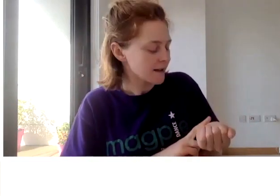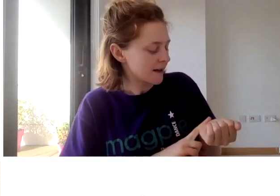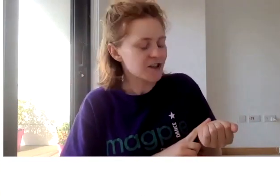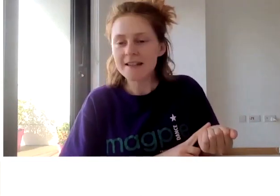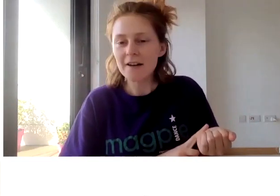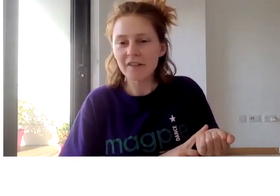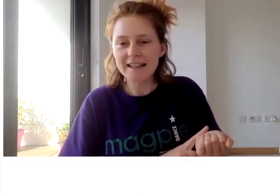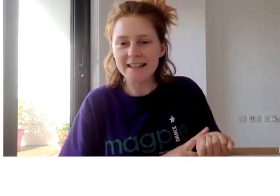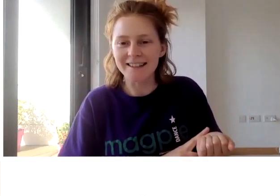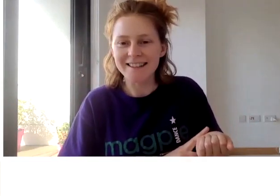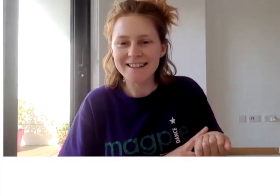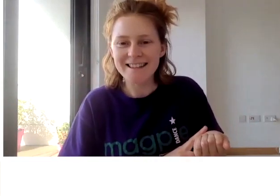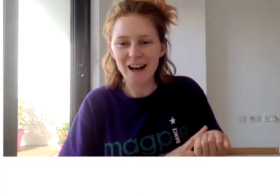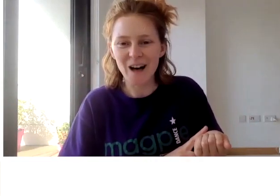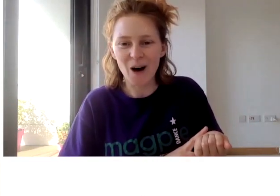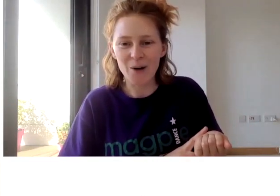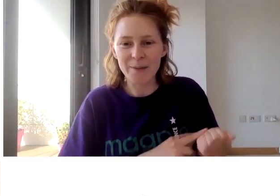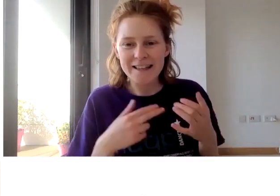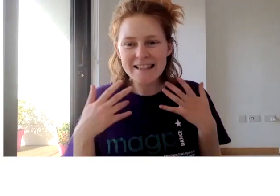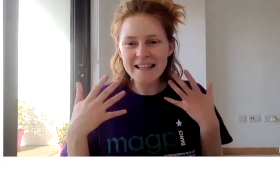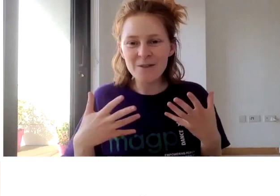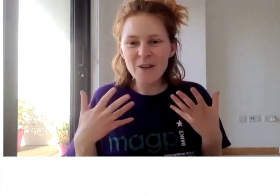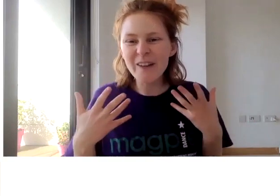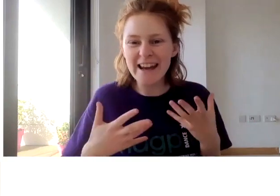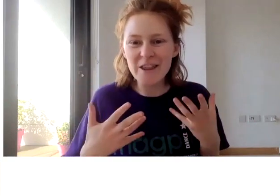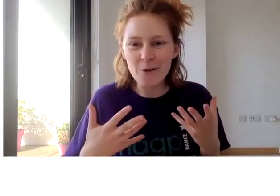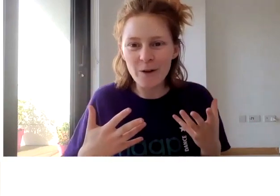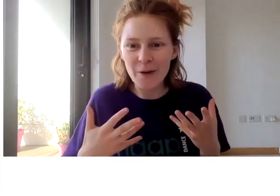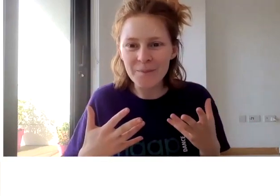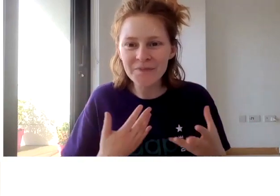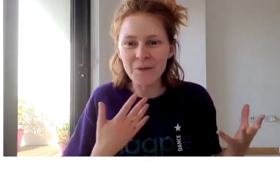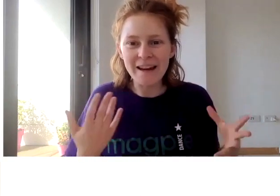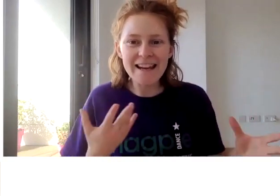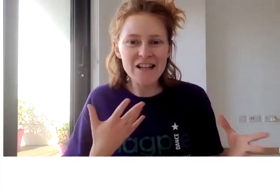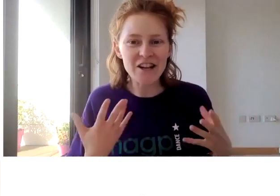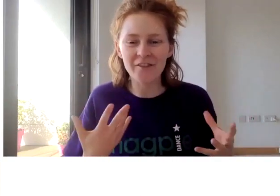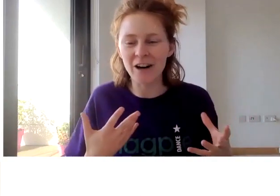and just have a listen to that heartbeat see if you can hear the rhythm we each have our